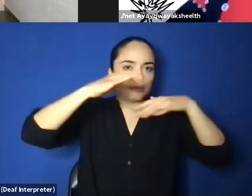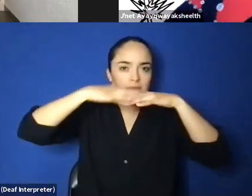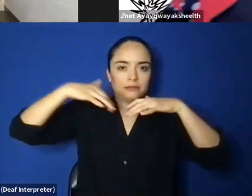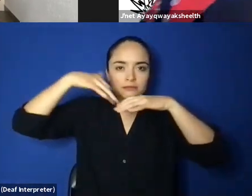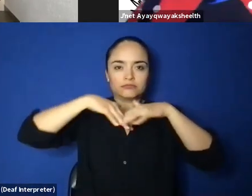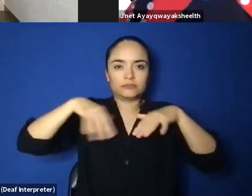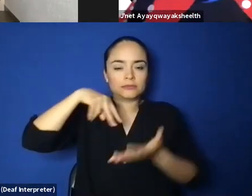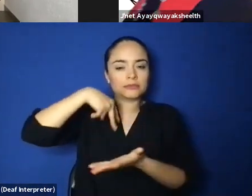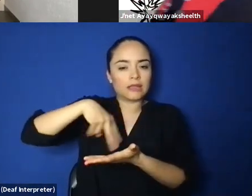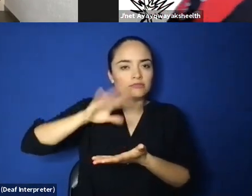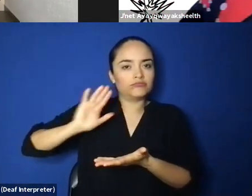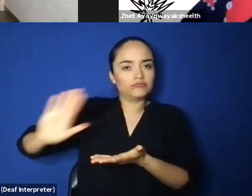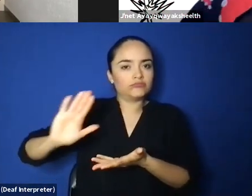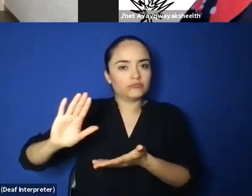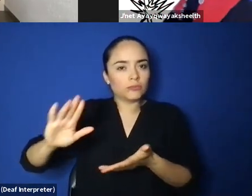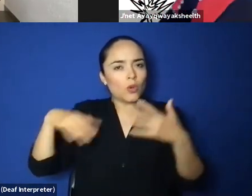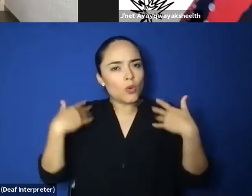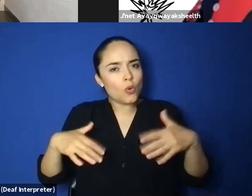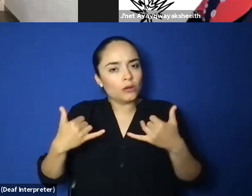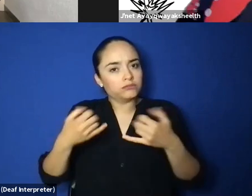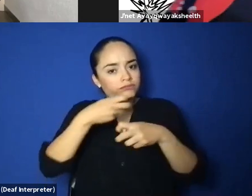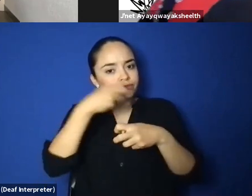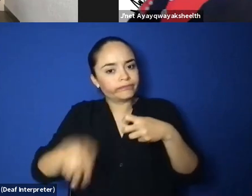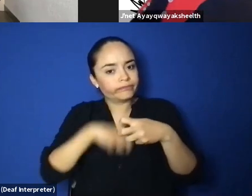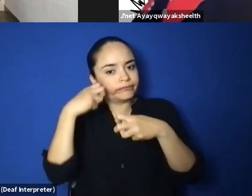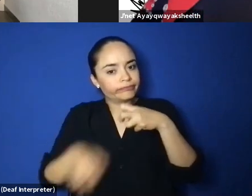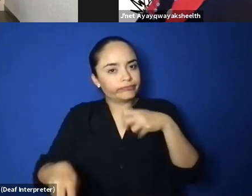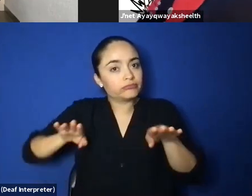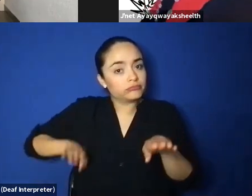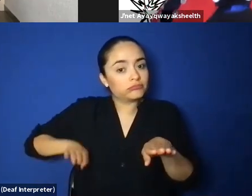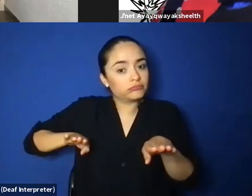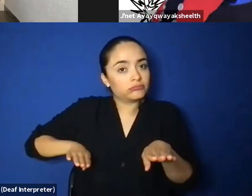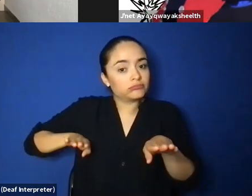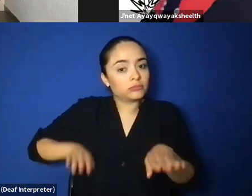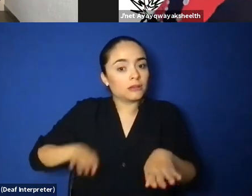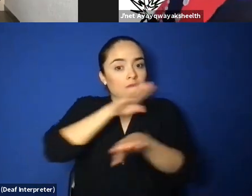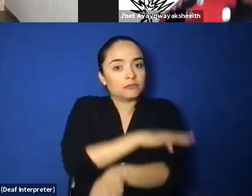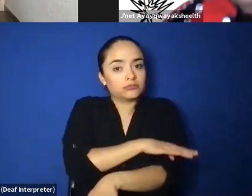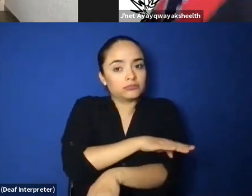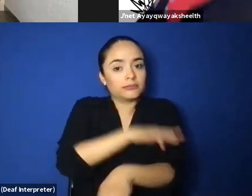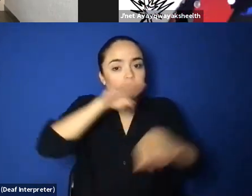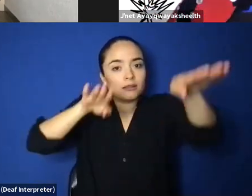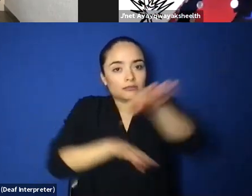It's called the crisscross. So with your legs, you can actually go criss-cross.